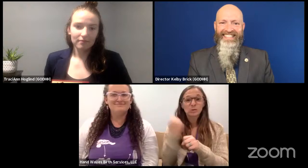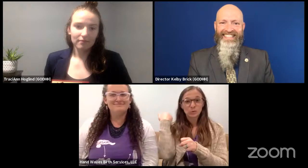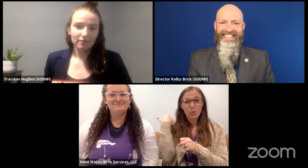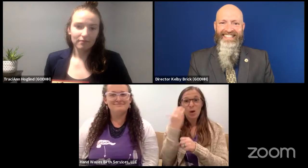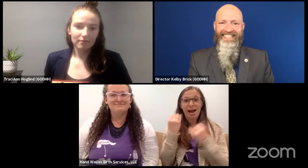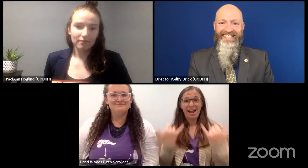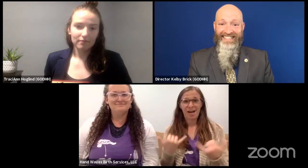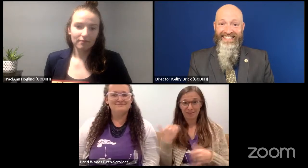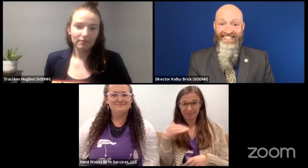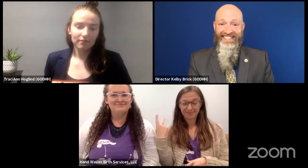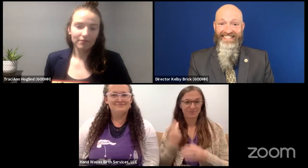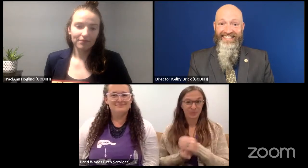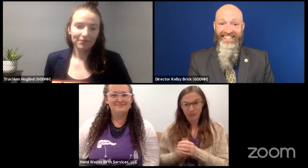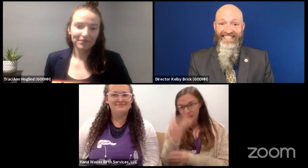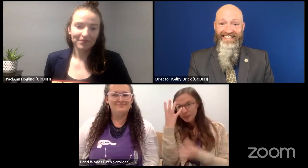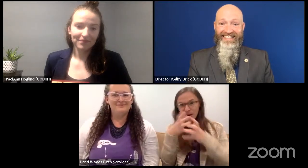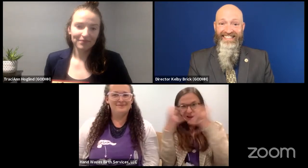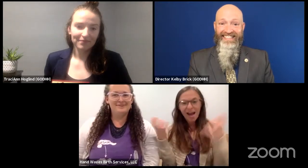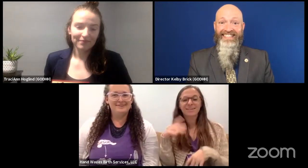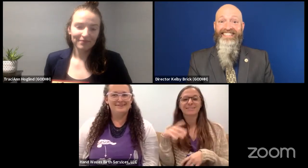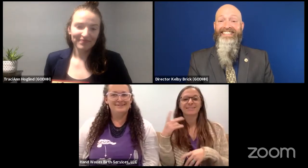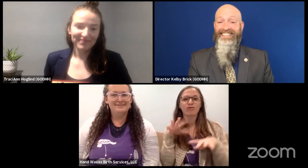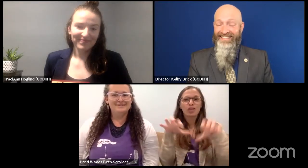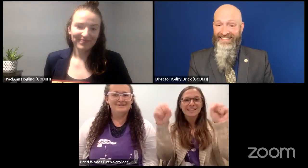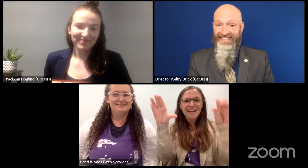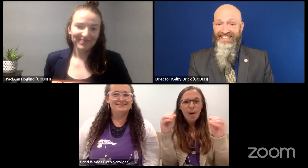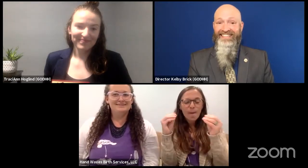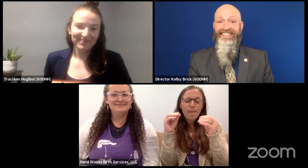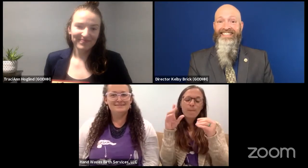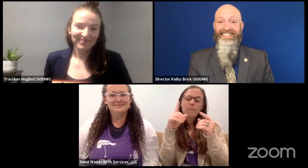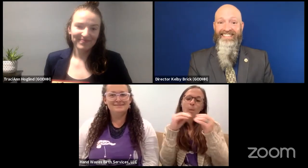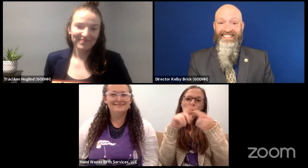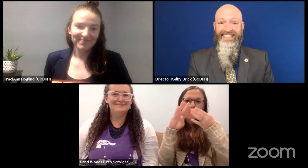thoughts and our goal five years ago and now, you know, was to ‑‑ has really grown